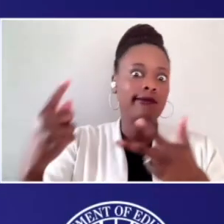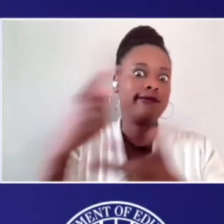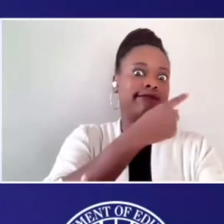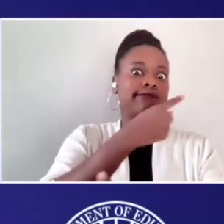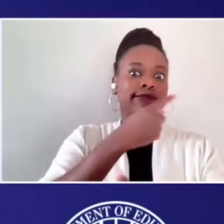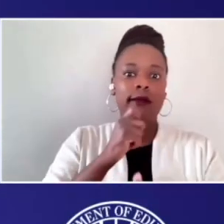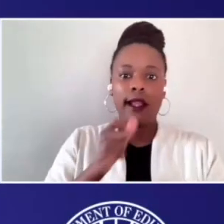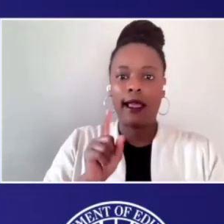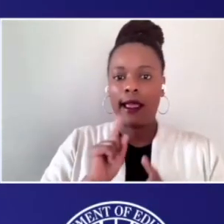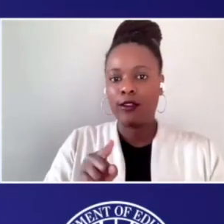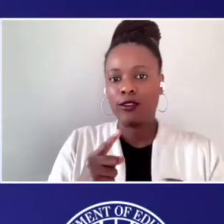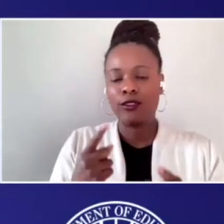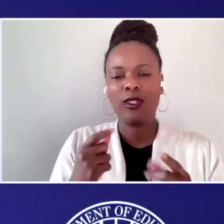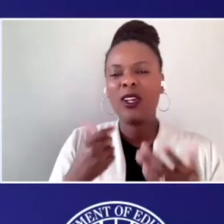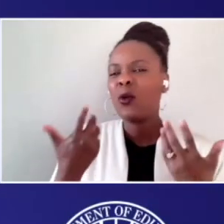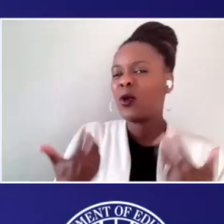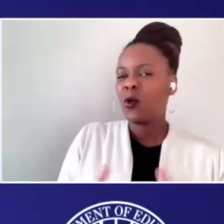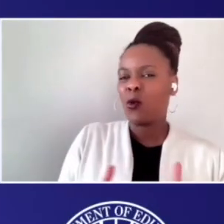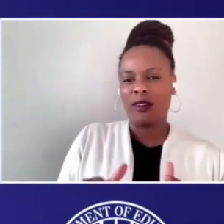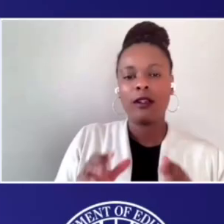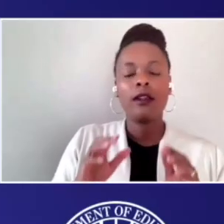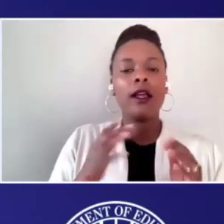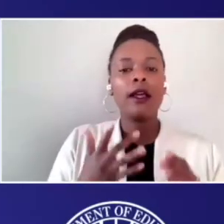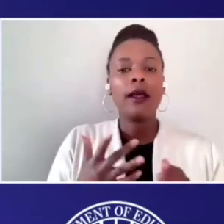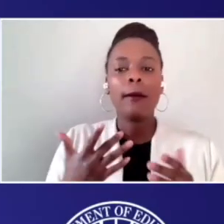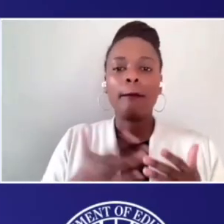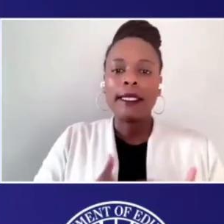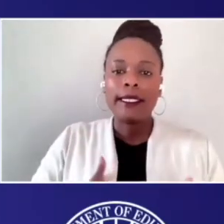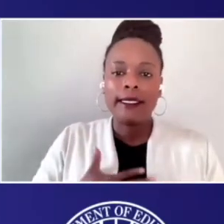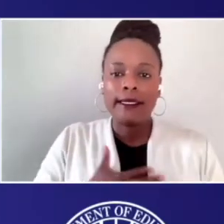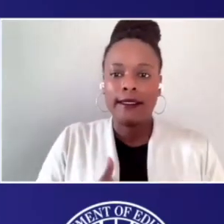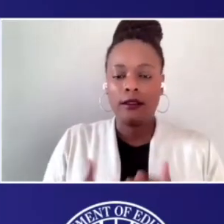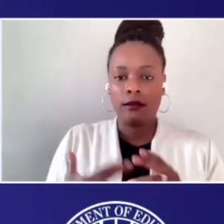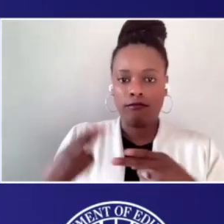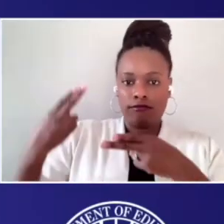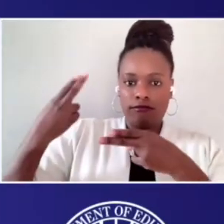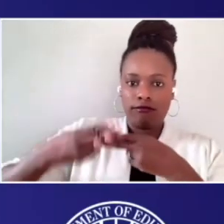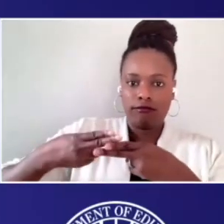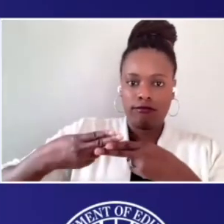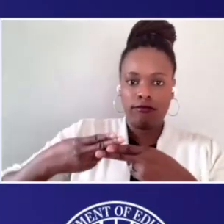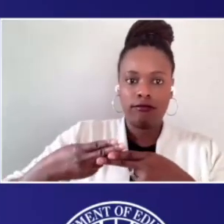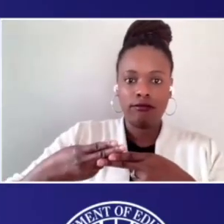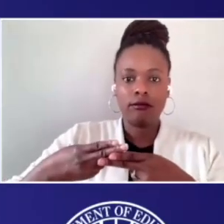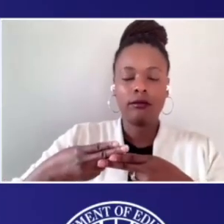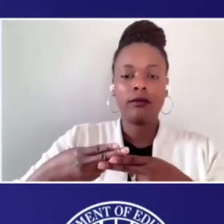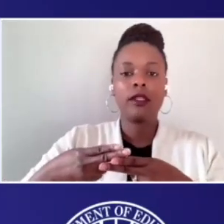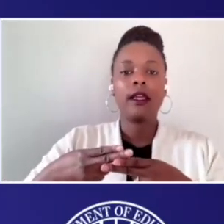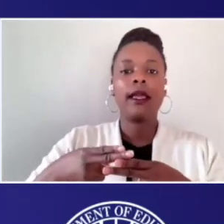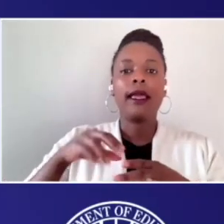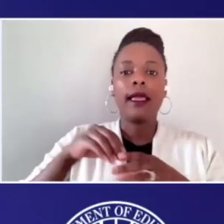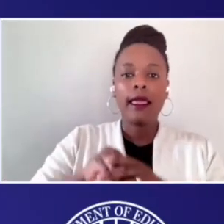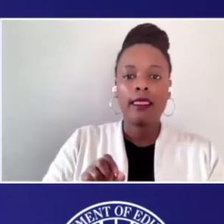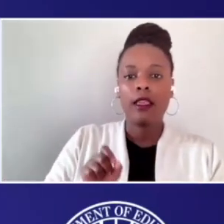So please refer to the loan limit your -- within your question whether it is an annual, an aggregate,